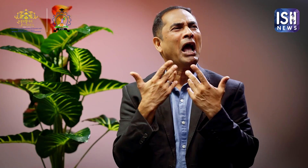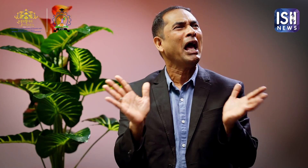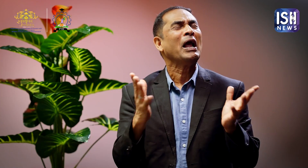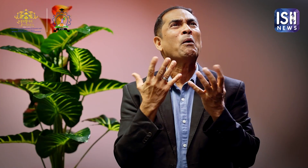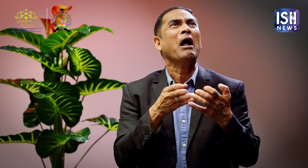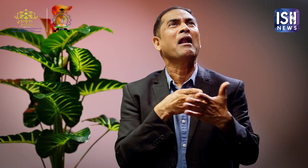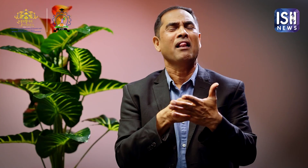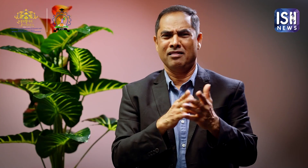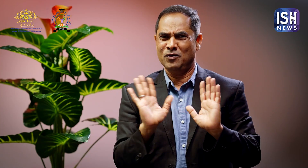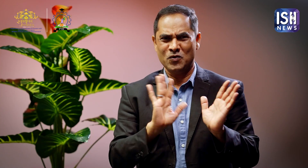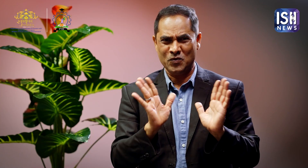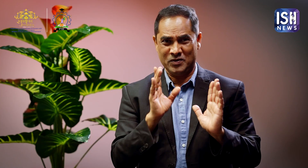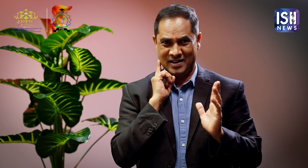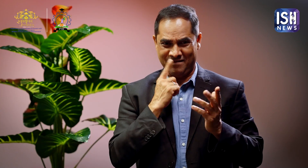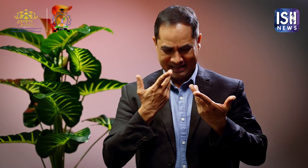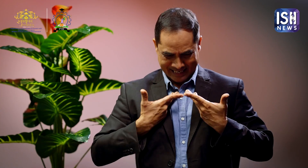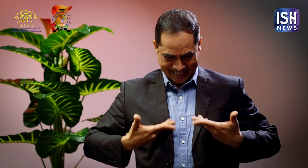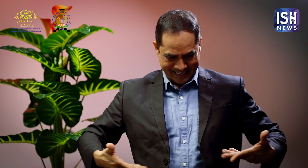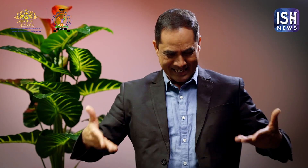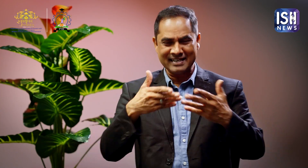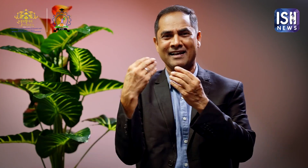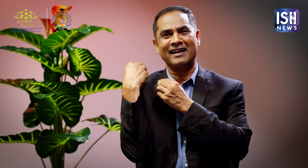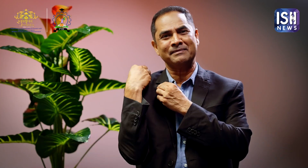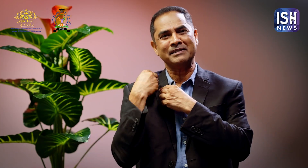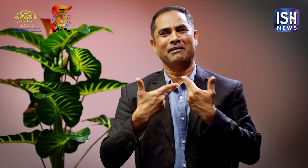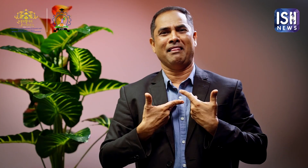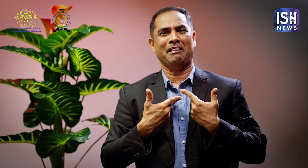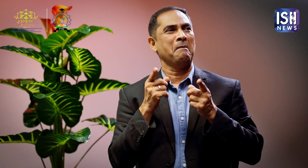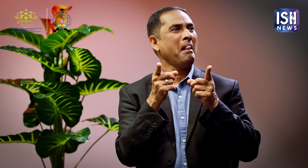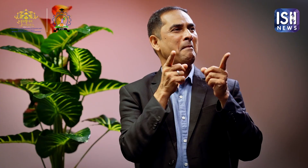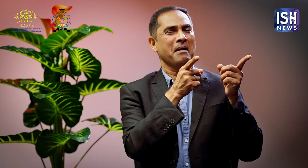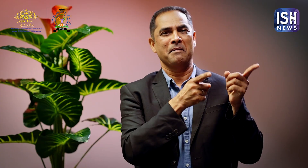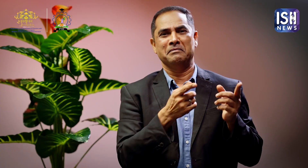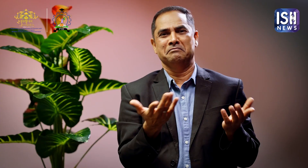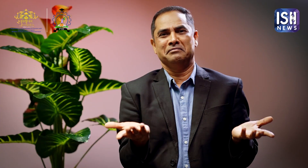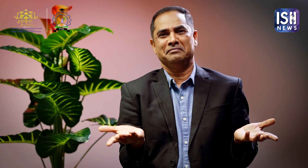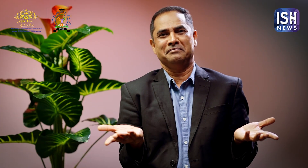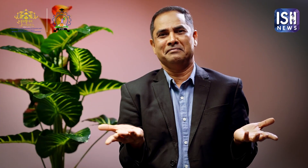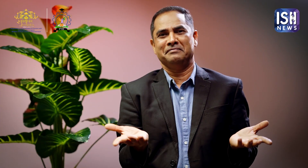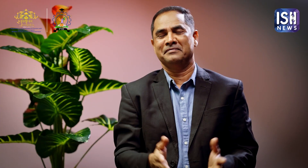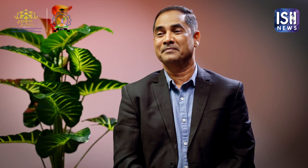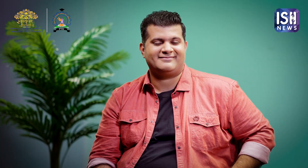The future will be barrier-free because Deaf educators like us are responsible for shaping it. Blaming others won’t bring change.